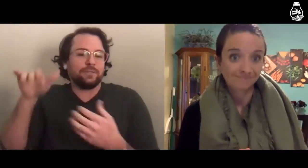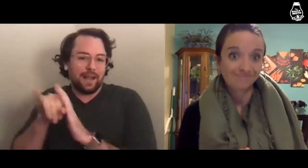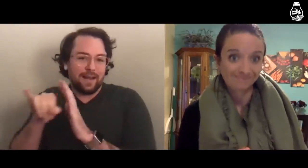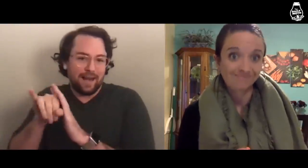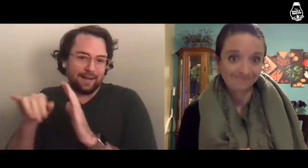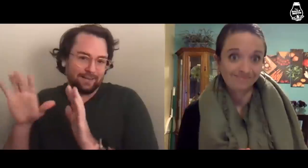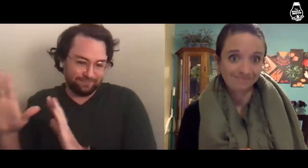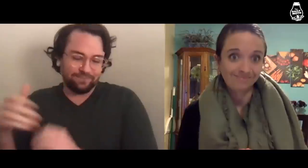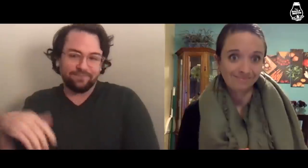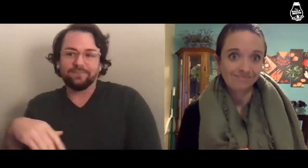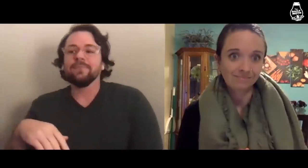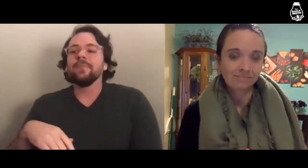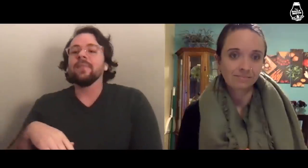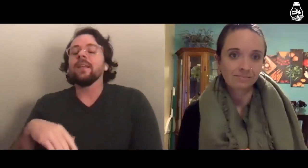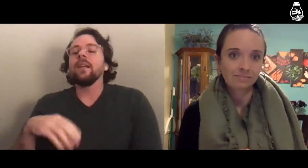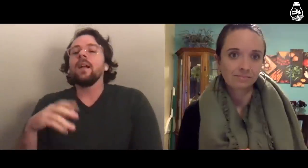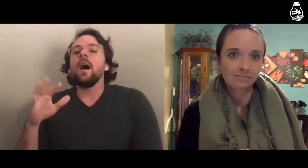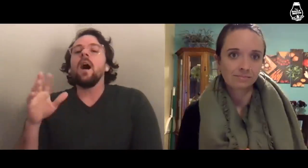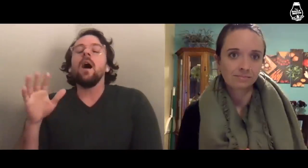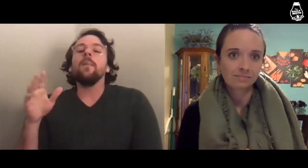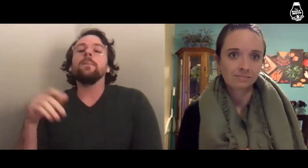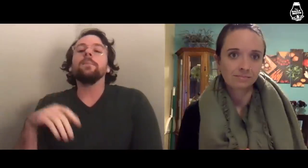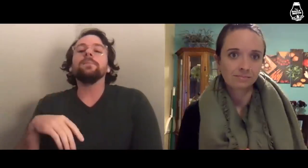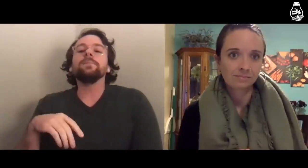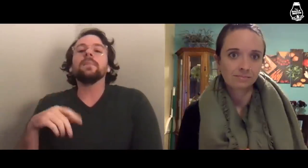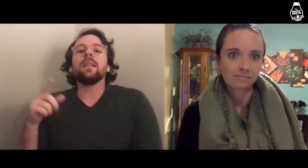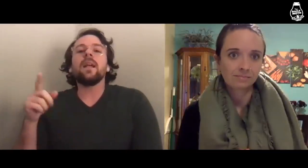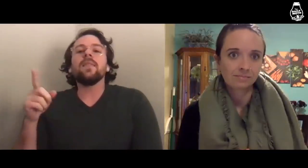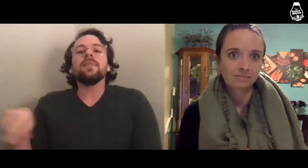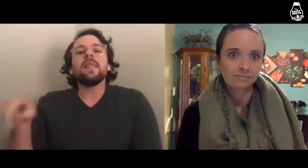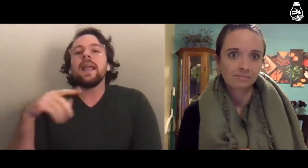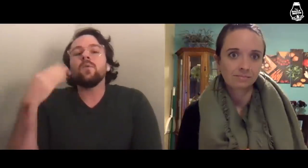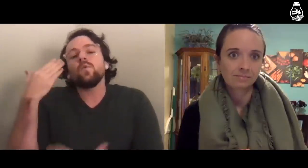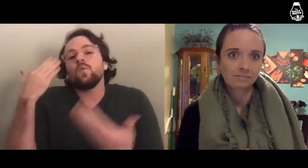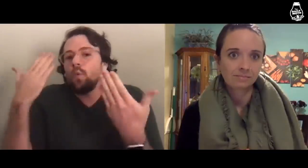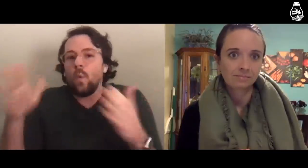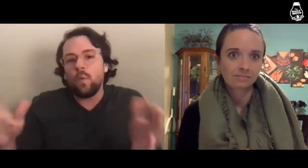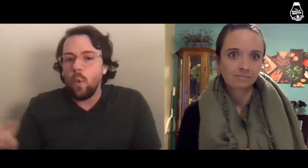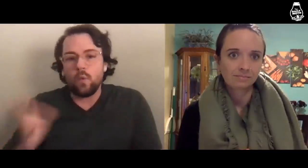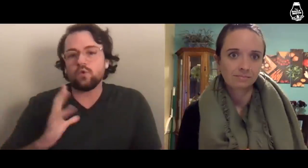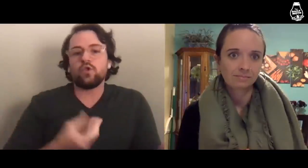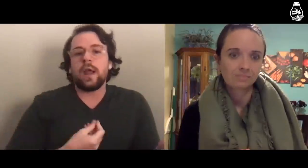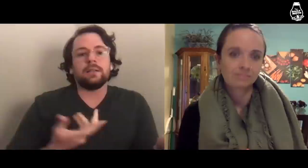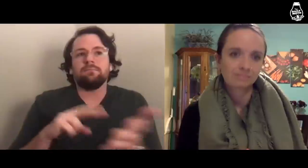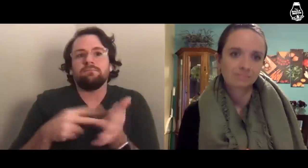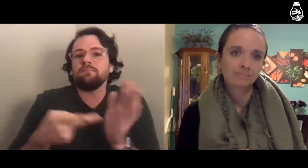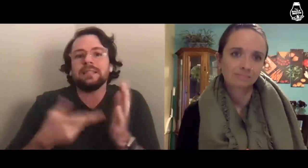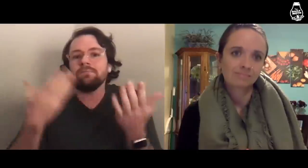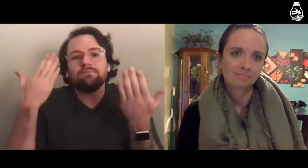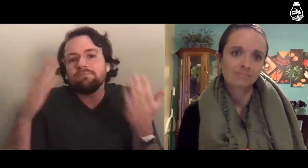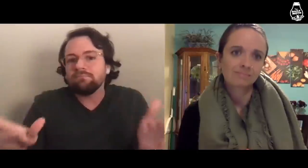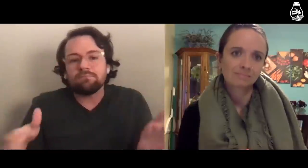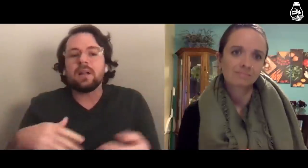birth matches their current identity, who don't know what it means to be trans.